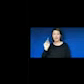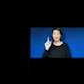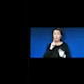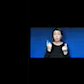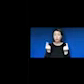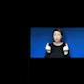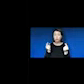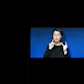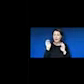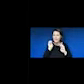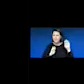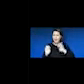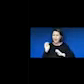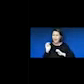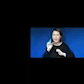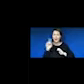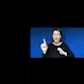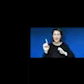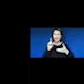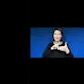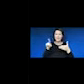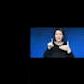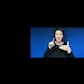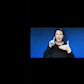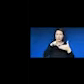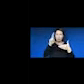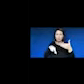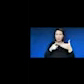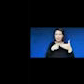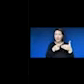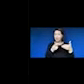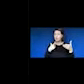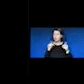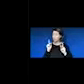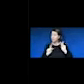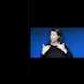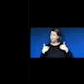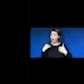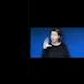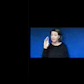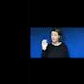with intellectual disabilities and autism who receive customized employment versus those